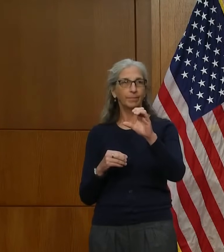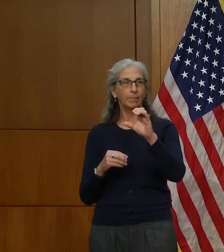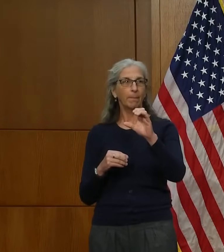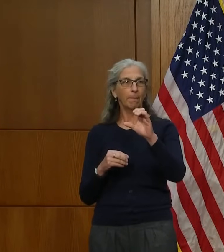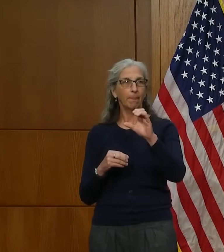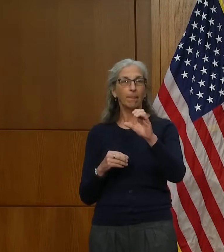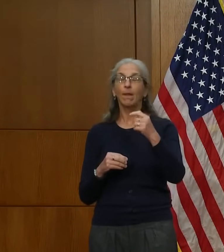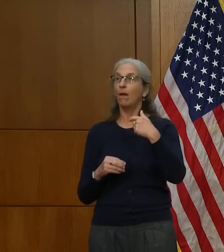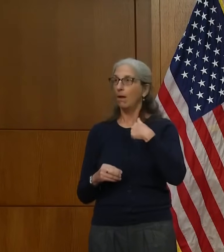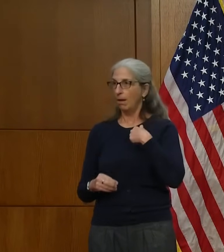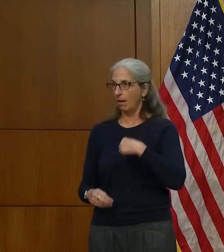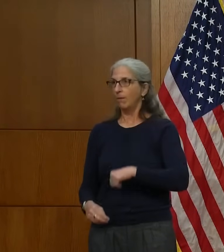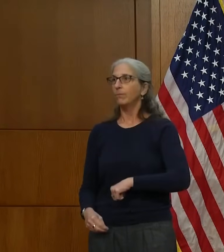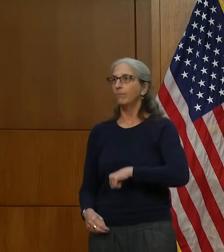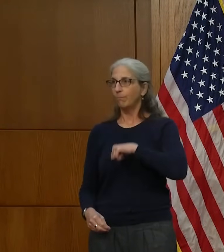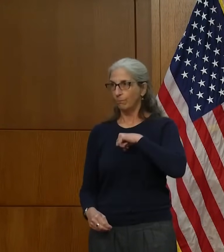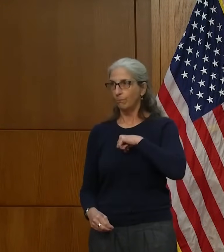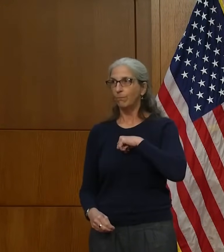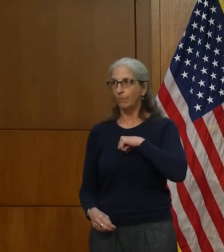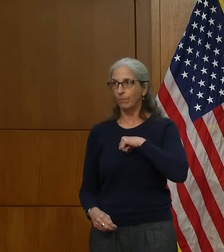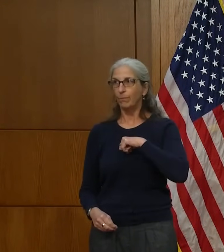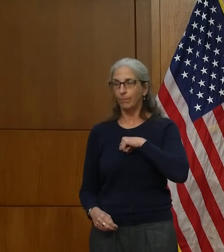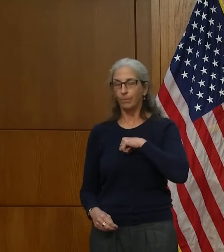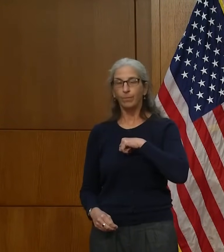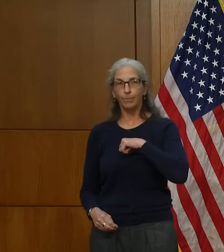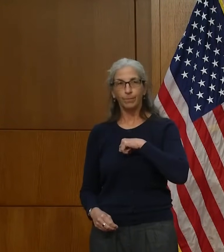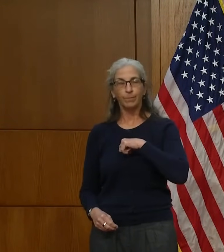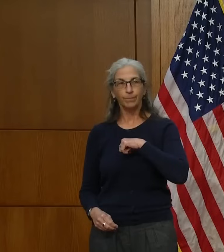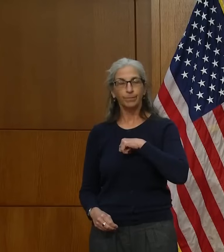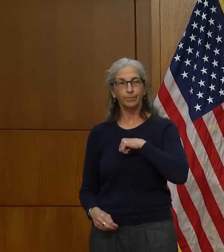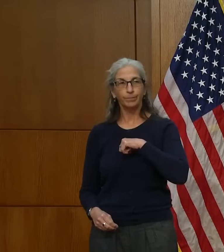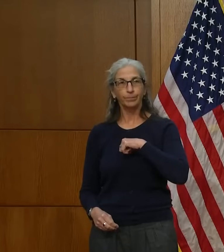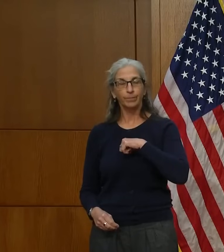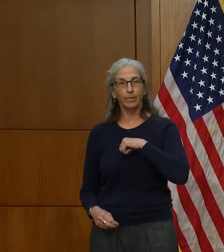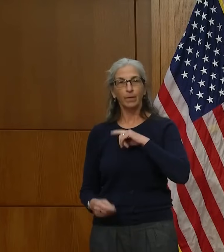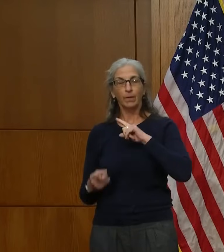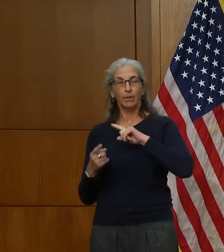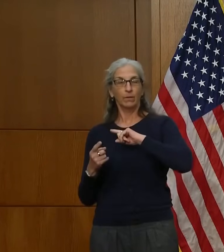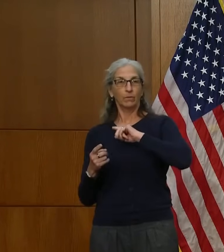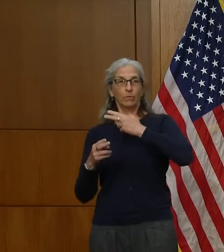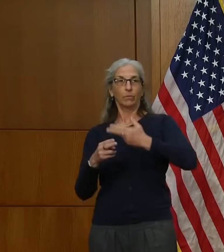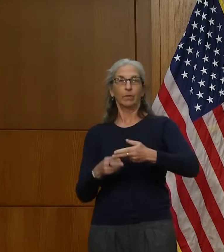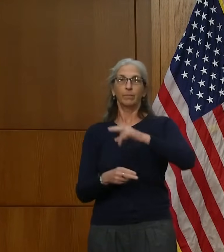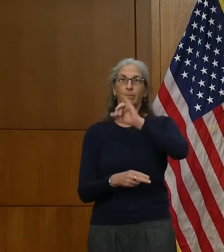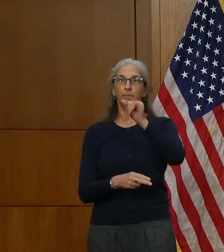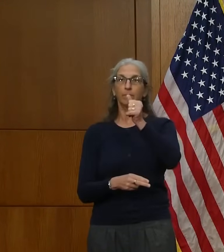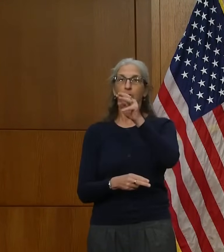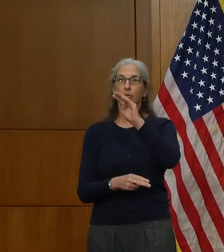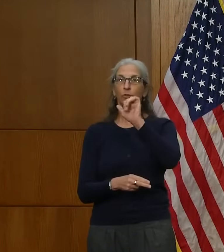LASTLY, THE QUESTION WAS ABOUT